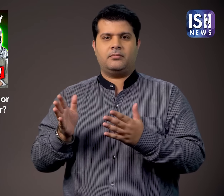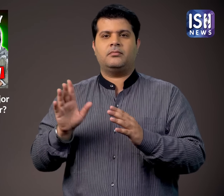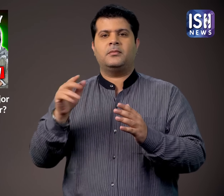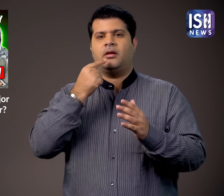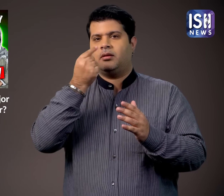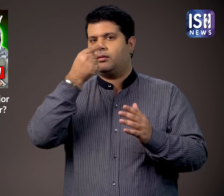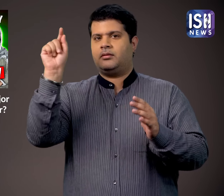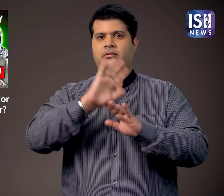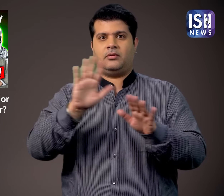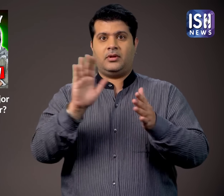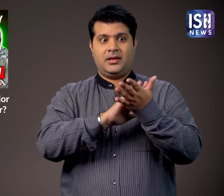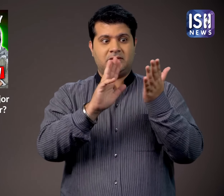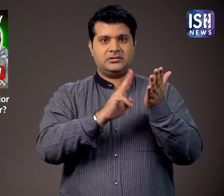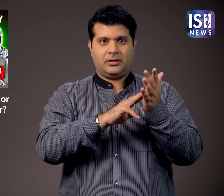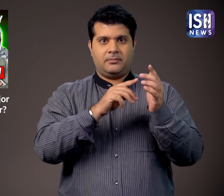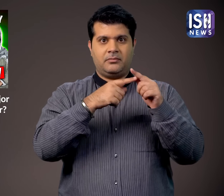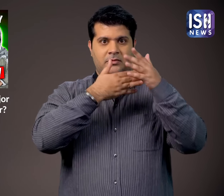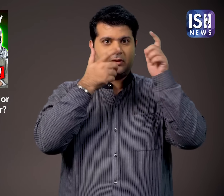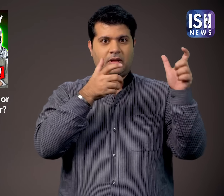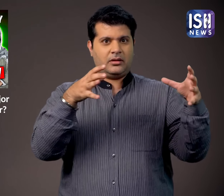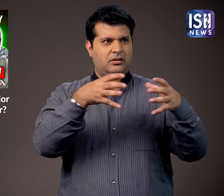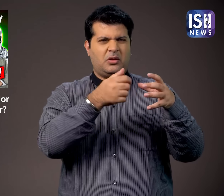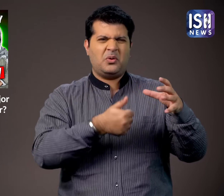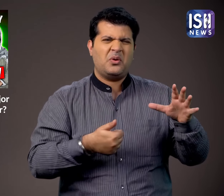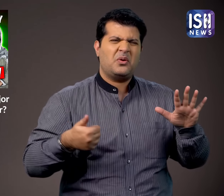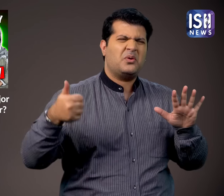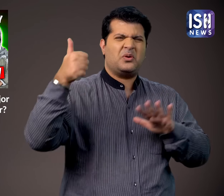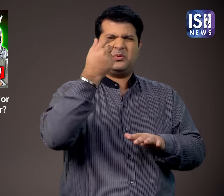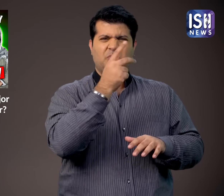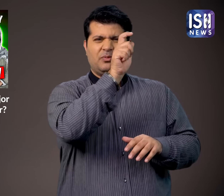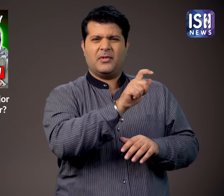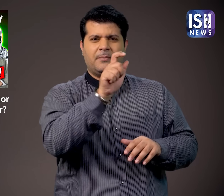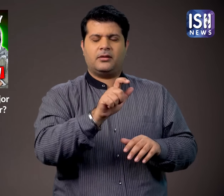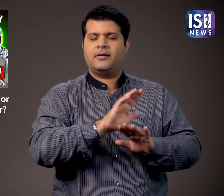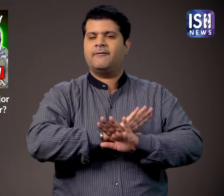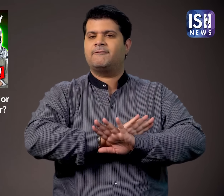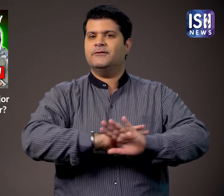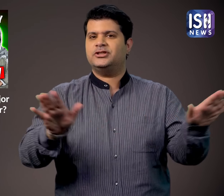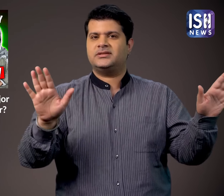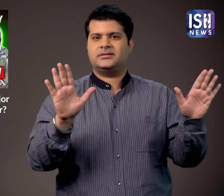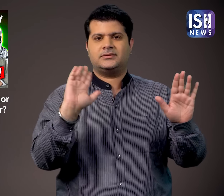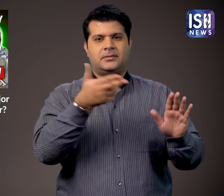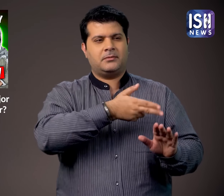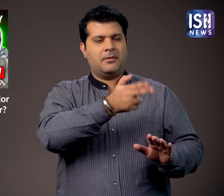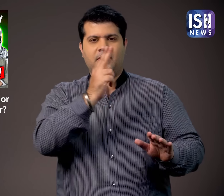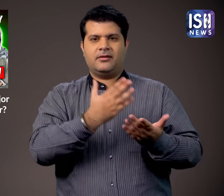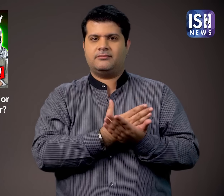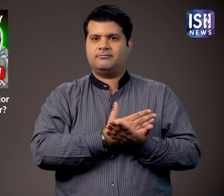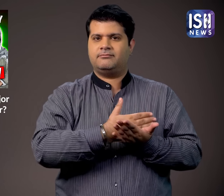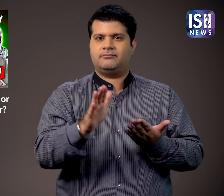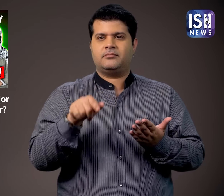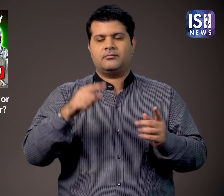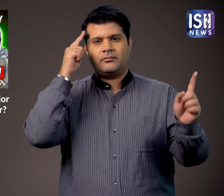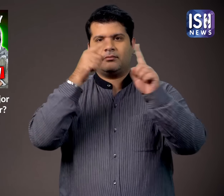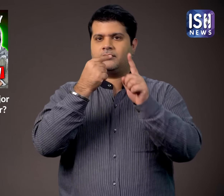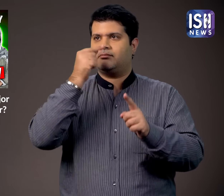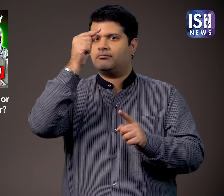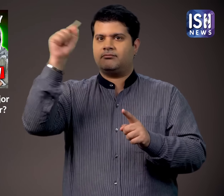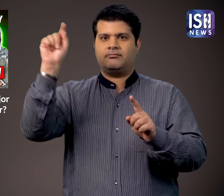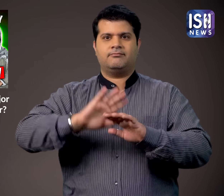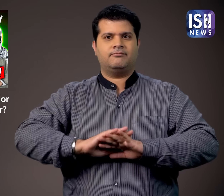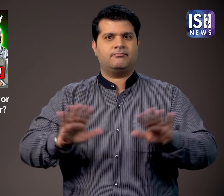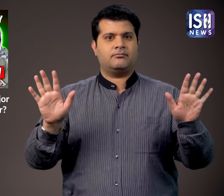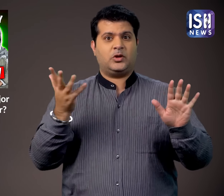who finished off two top commanders of Hizmul Mujahideen and achieved his goal.